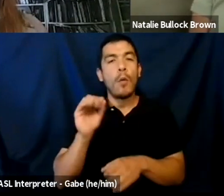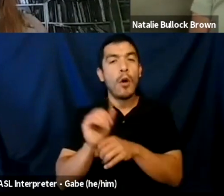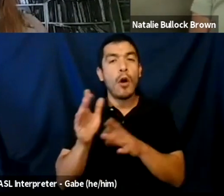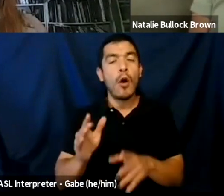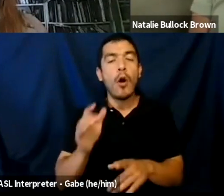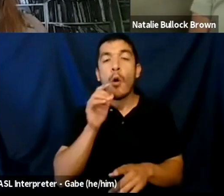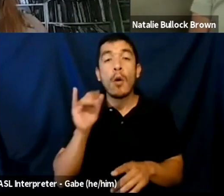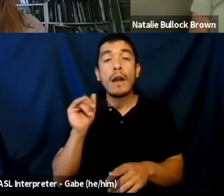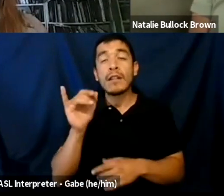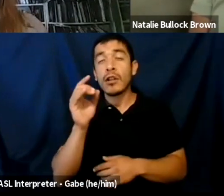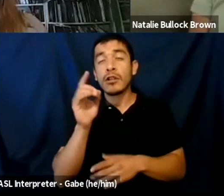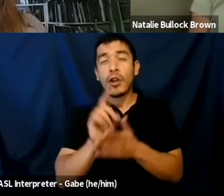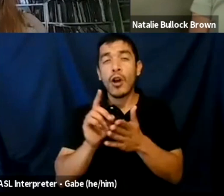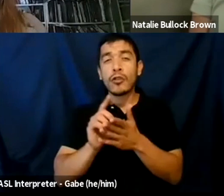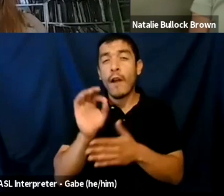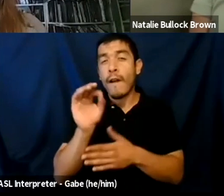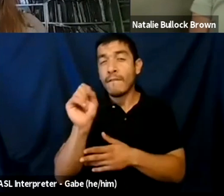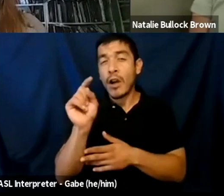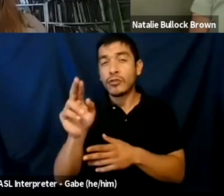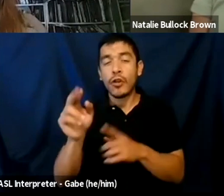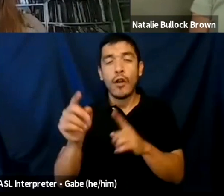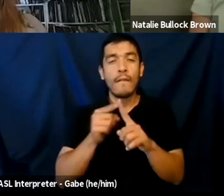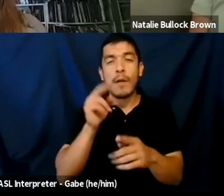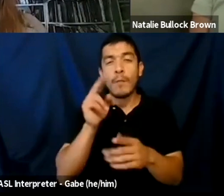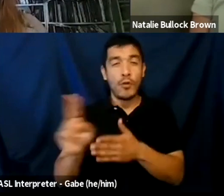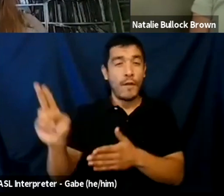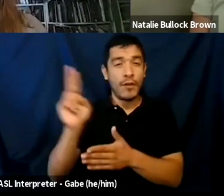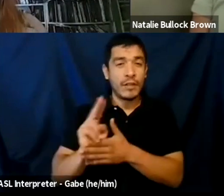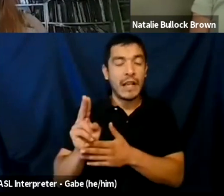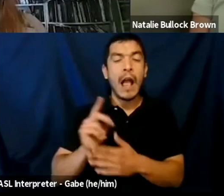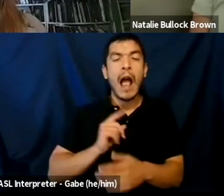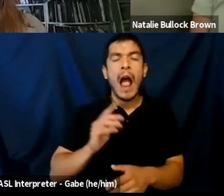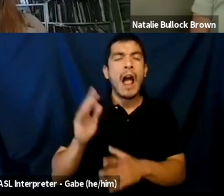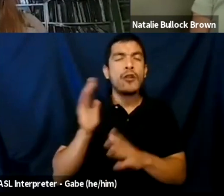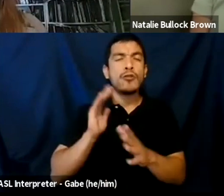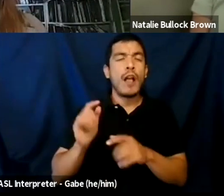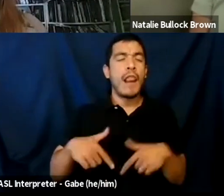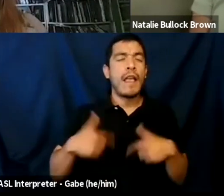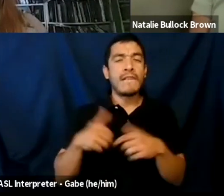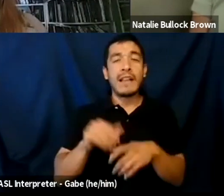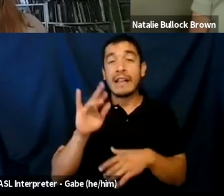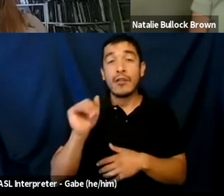And as you said, I'm a human rights lawyer. I've been living and working in Iraq off and on for more than 10 years.